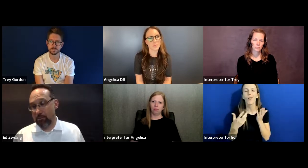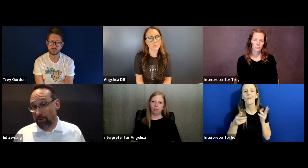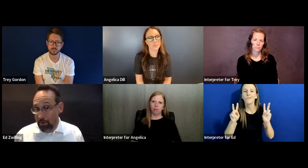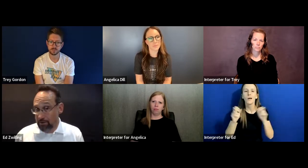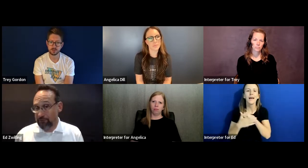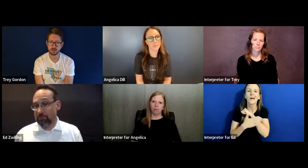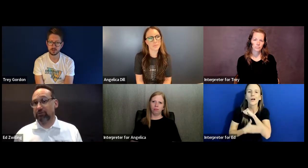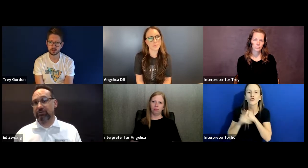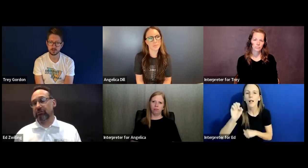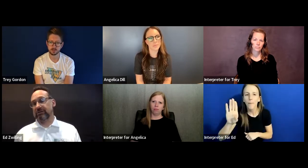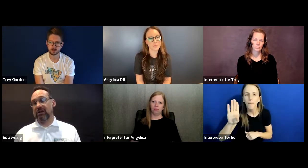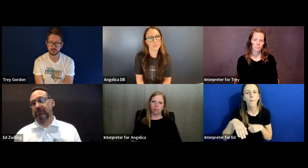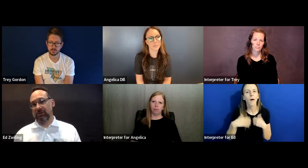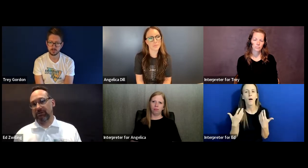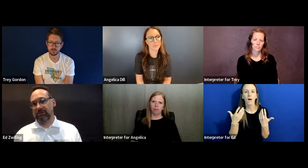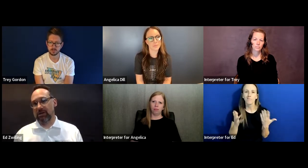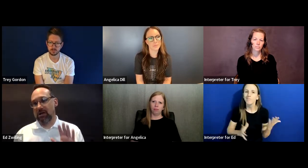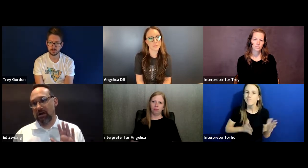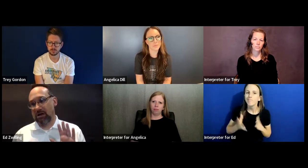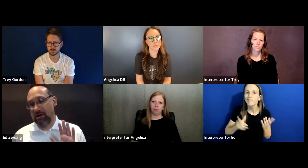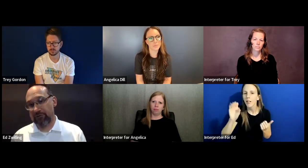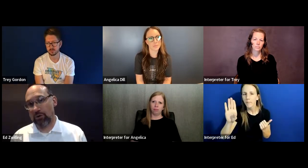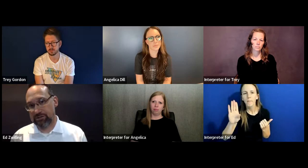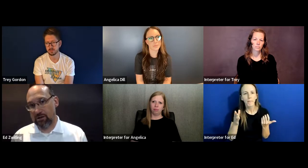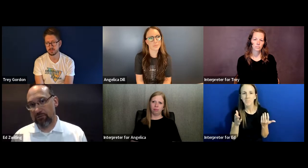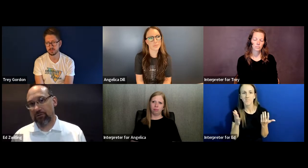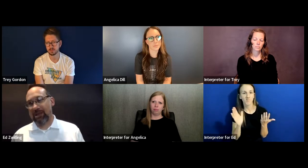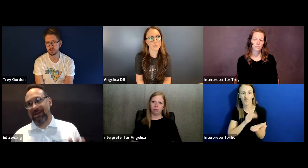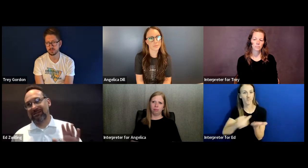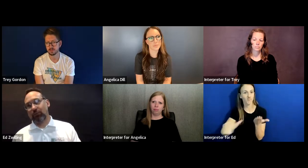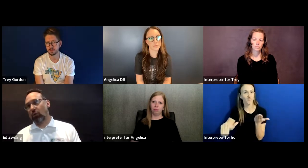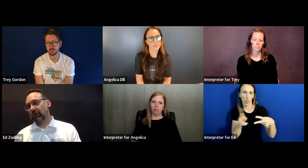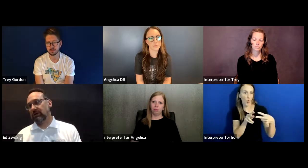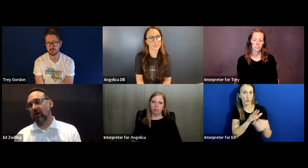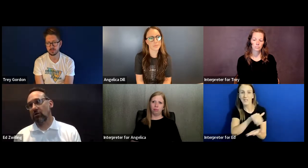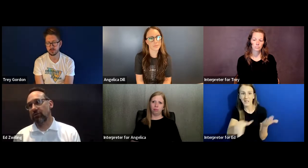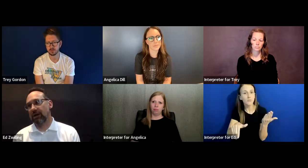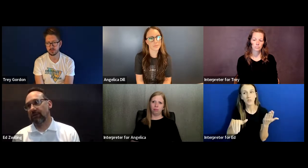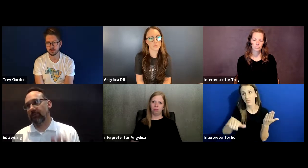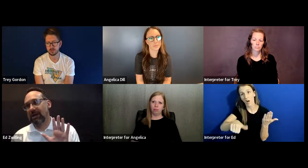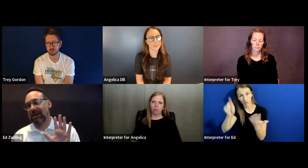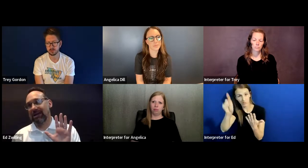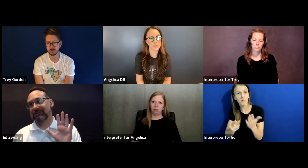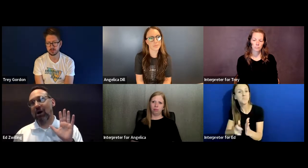but apart from those two exceptions everyone's covered and it's important to know that it's